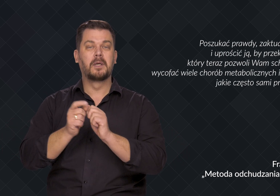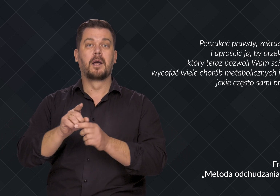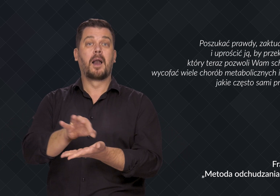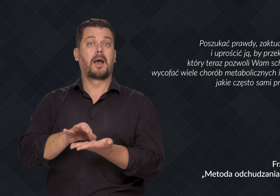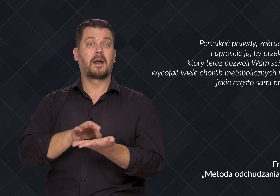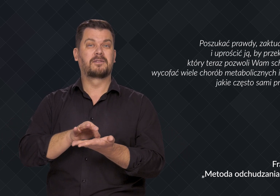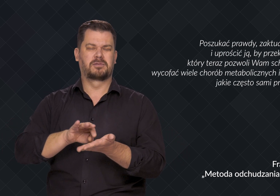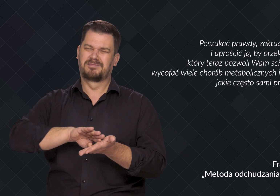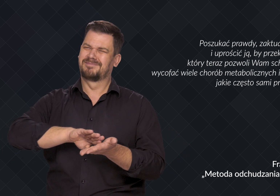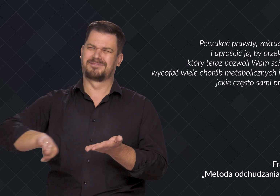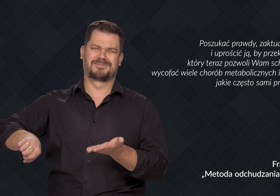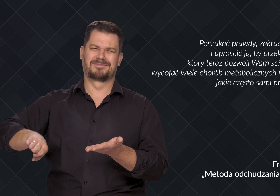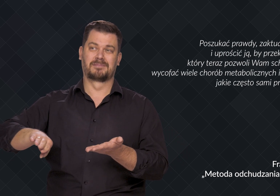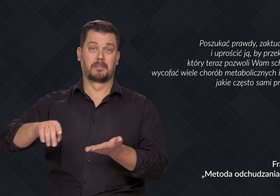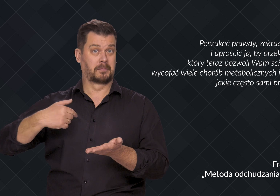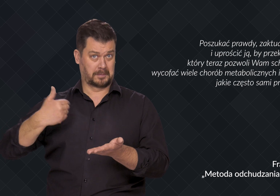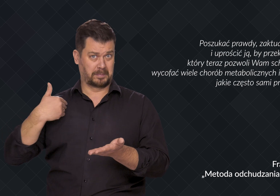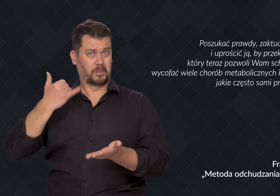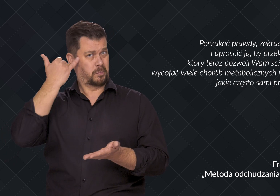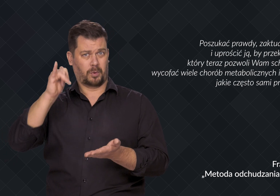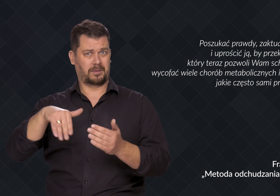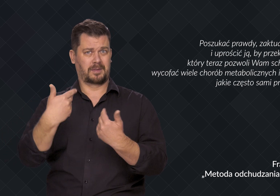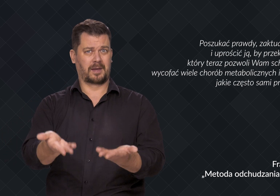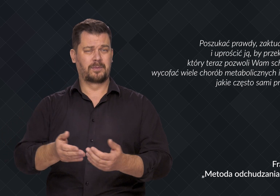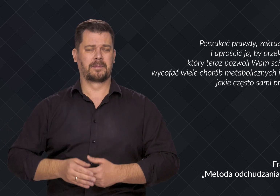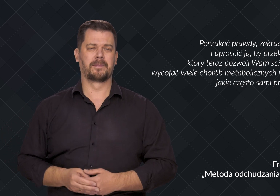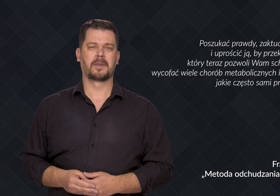and withdraw drugs that we often prescribed ourselves."